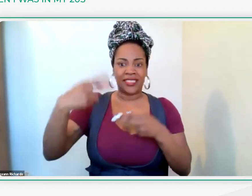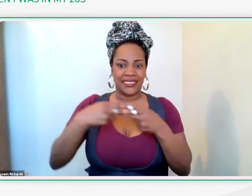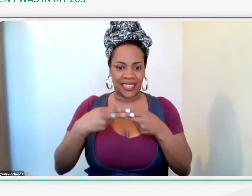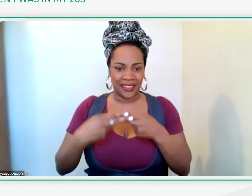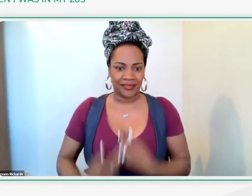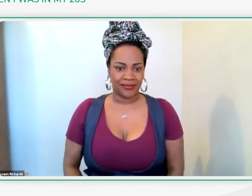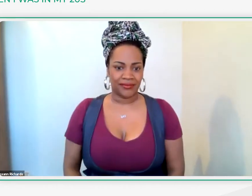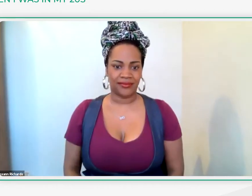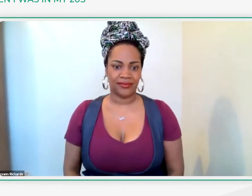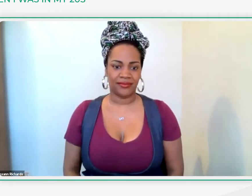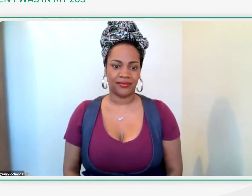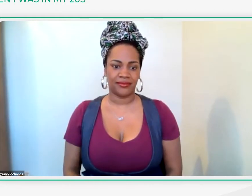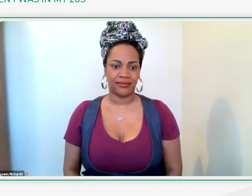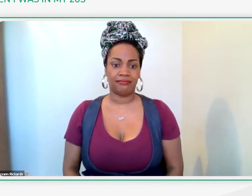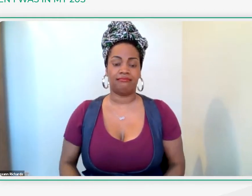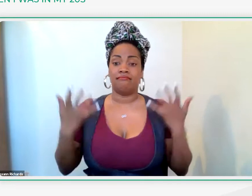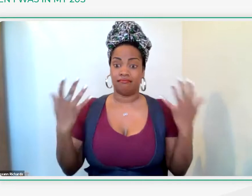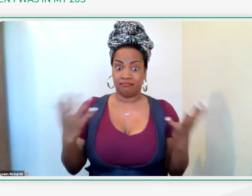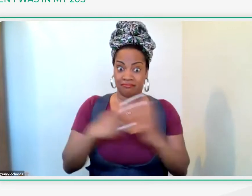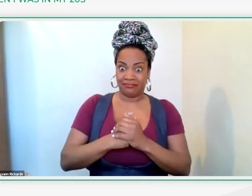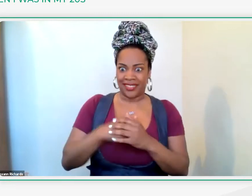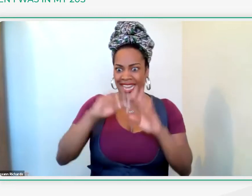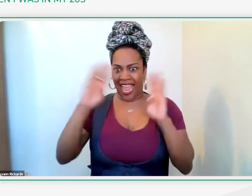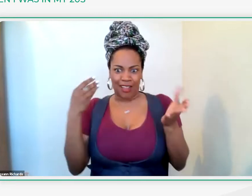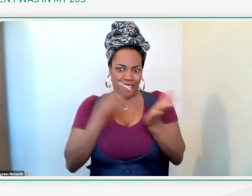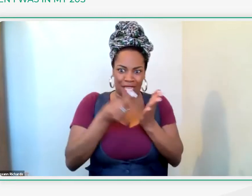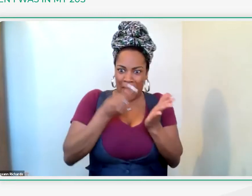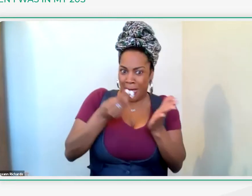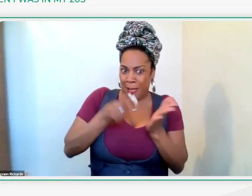Let's go on to the second week.